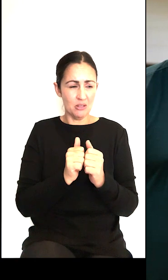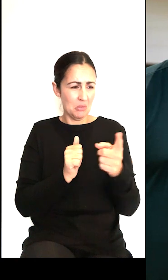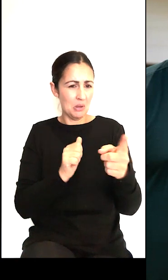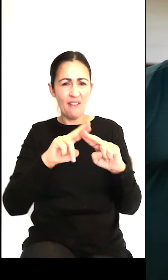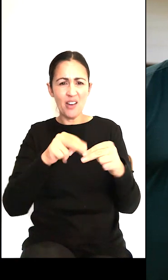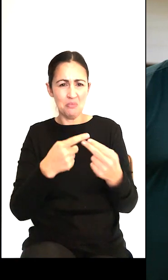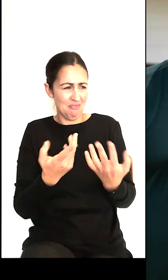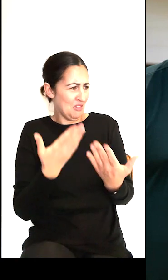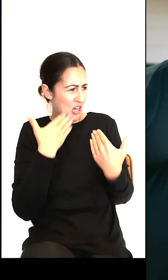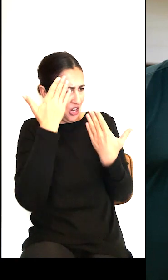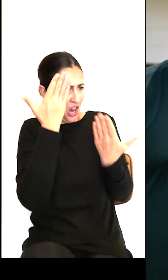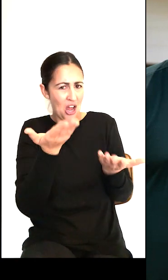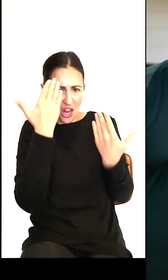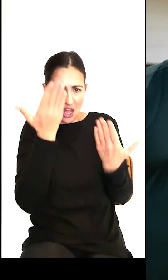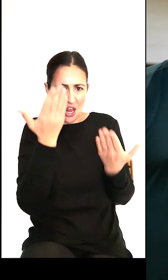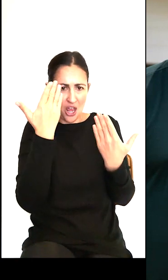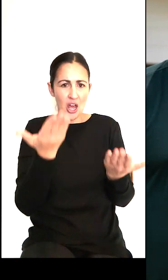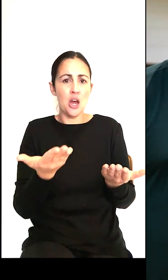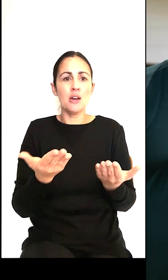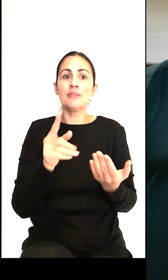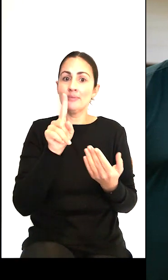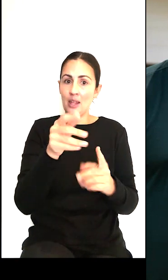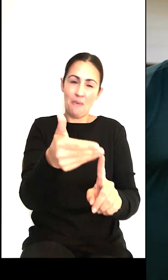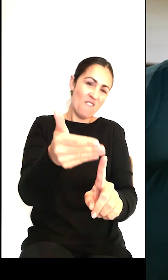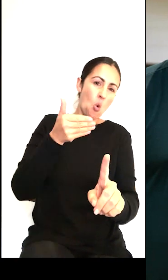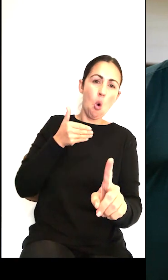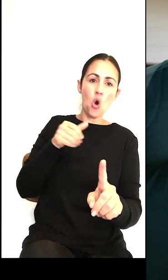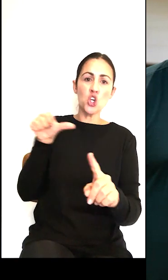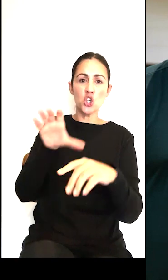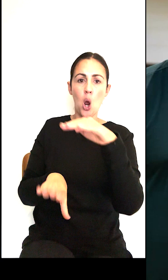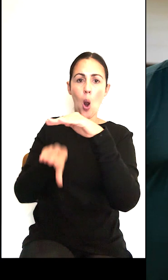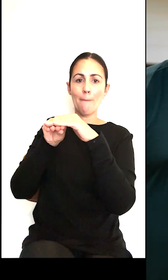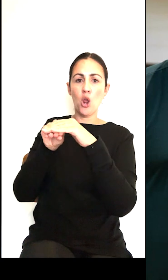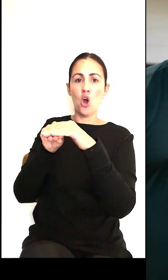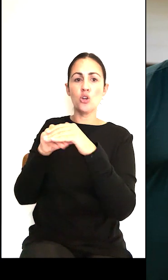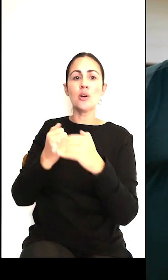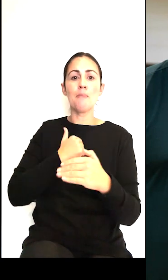Having it on the My Health Record means that the emergency department, doctors, the specialists, the clinicians,